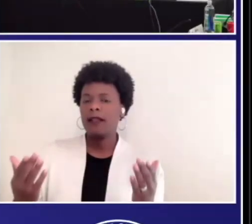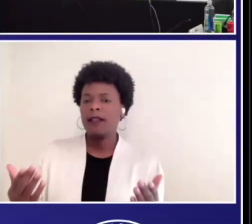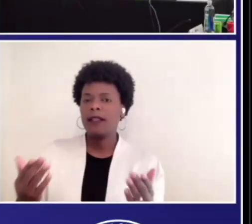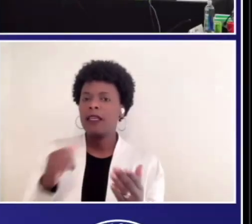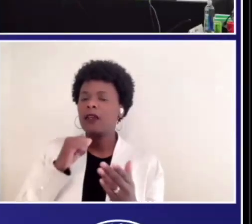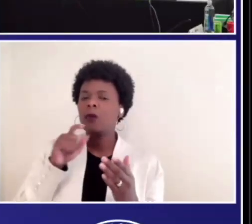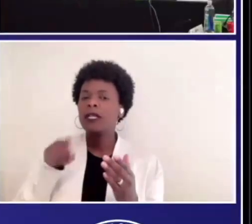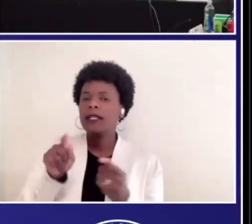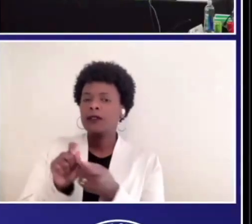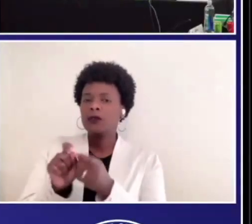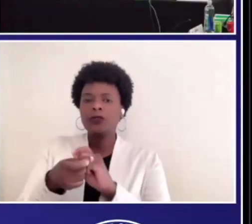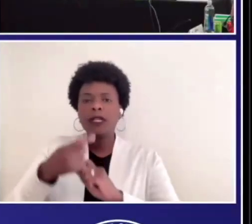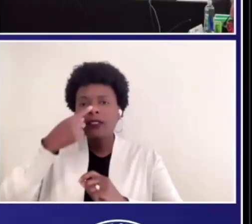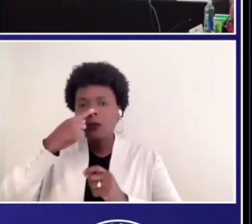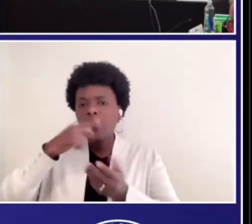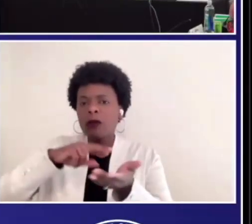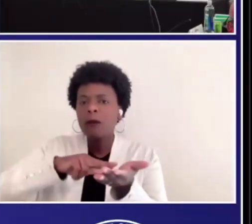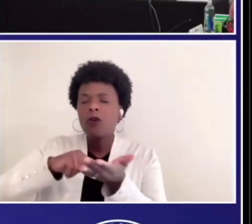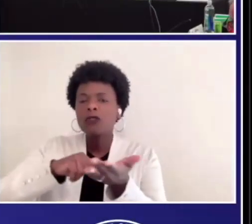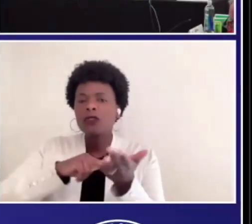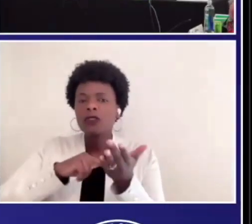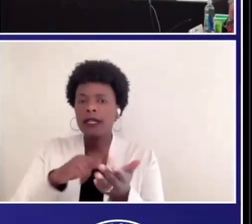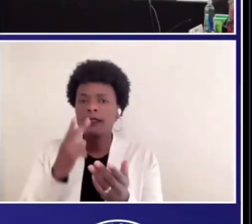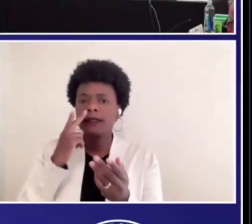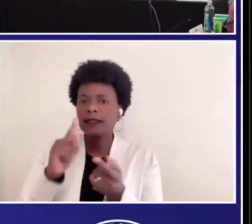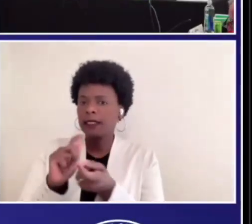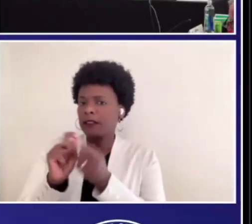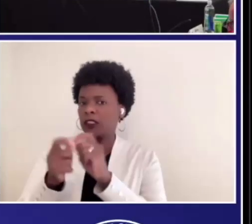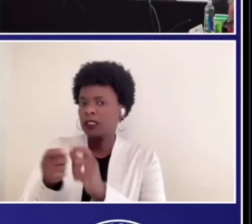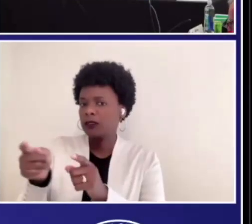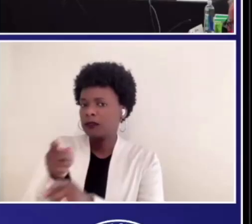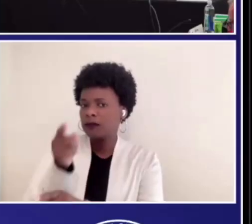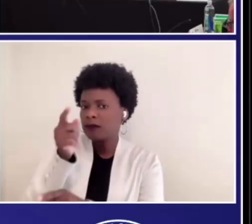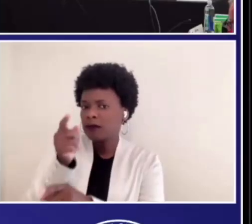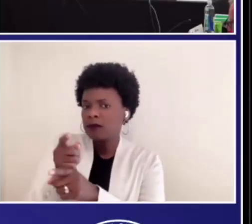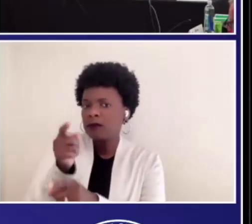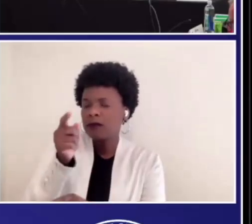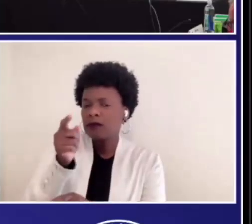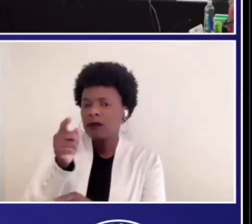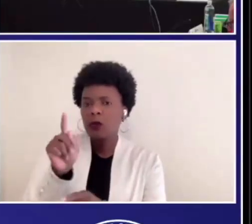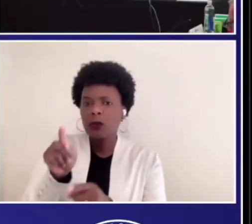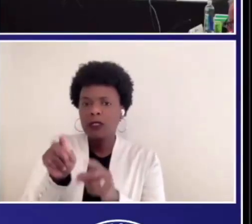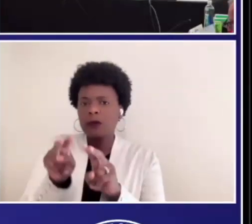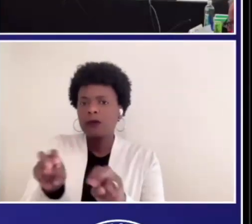changes here so we know if we got it right or we need to look at it again, please?